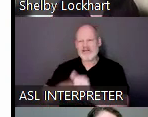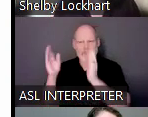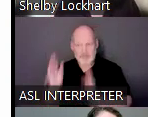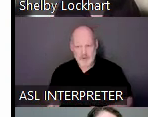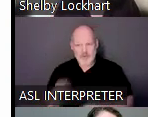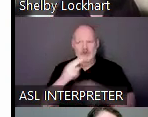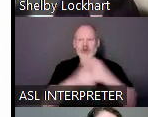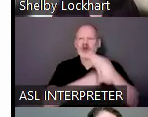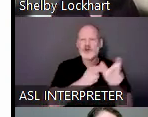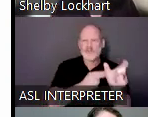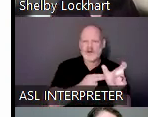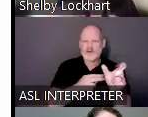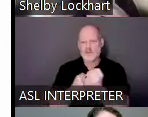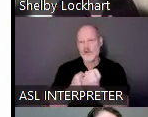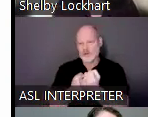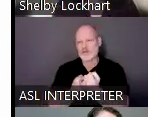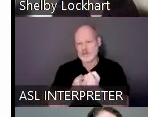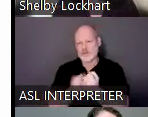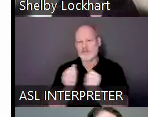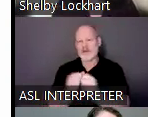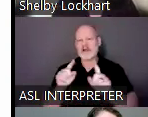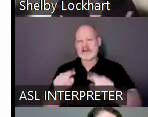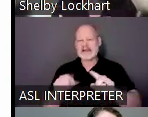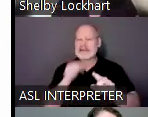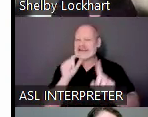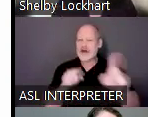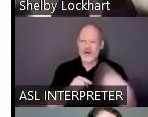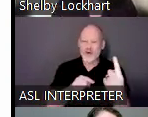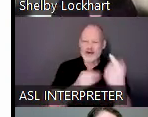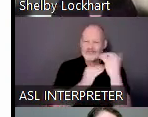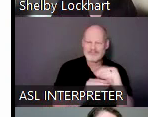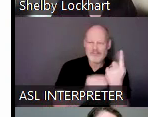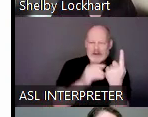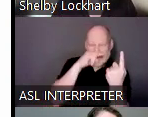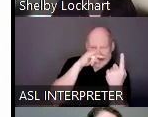around attendance; it's not just for one kid or a small group that have these barriers. It